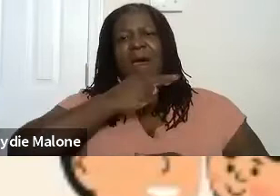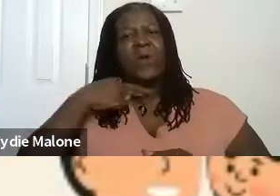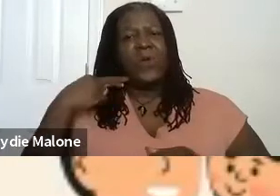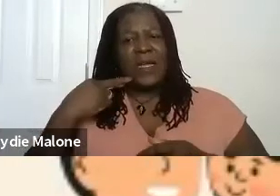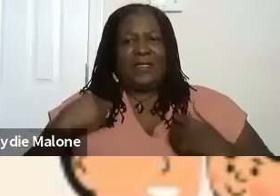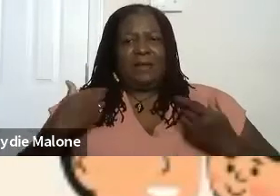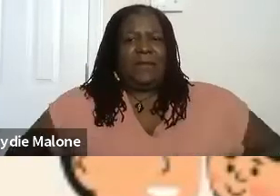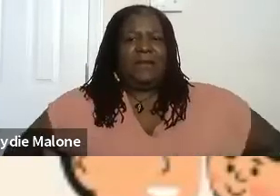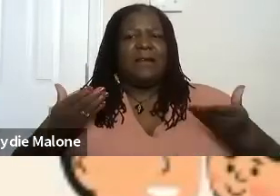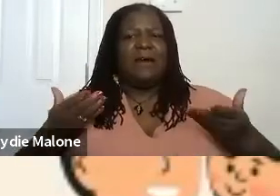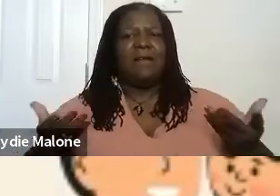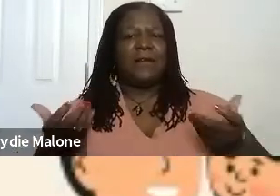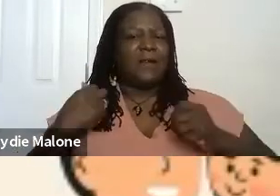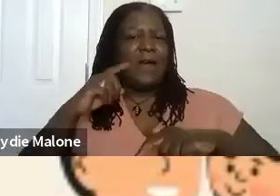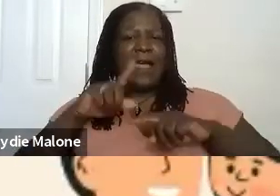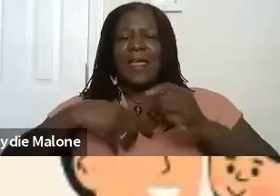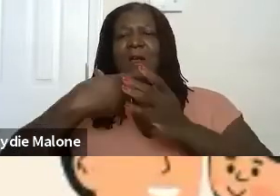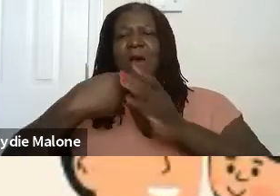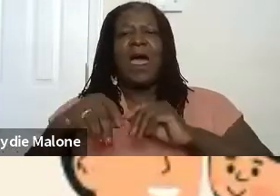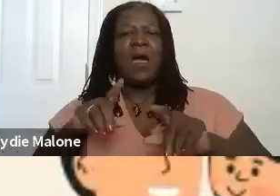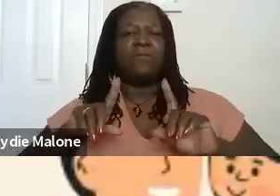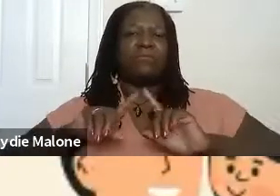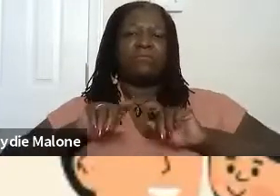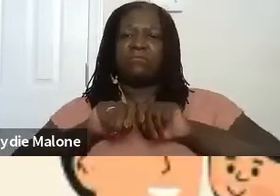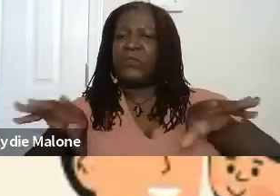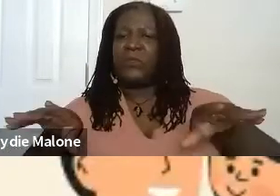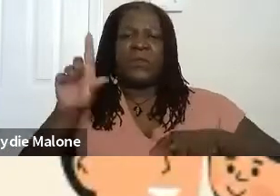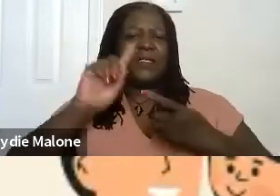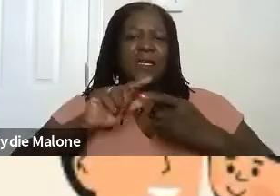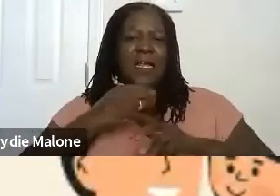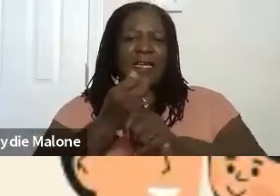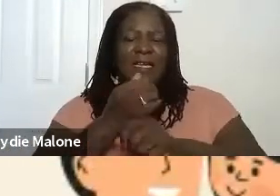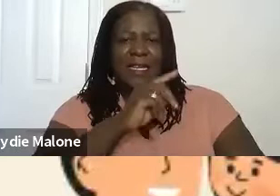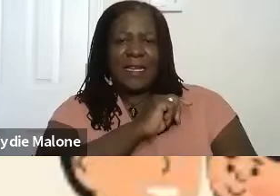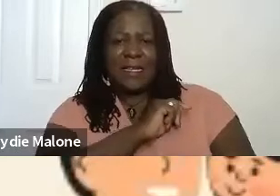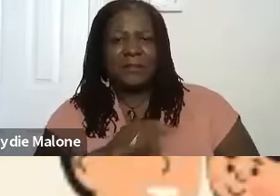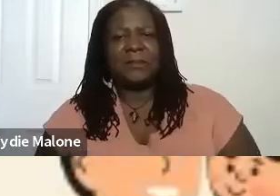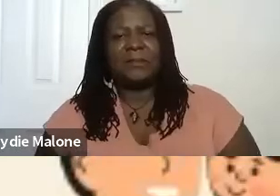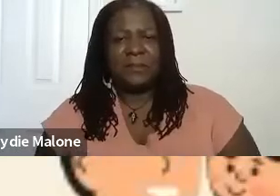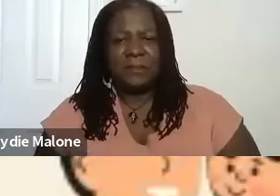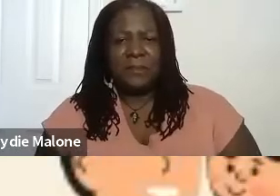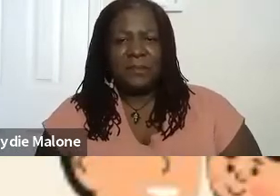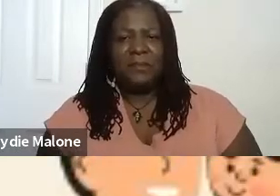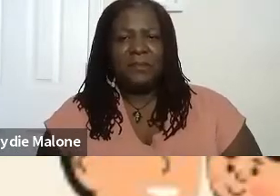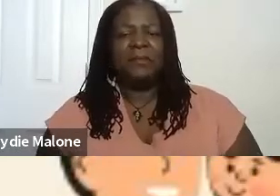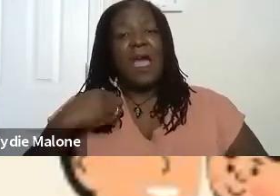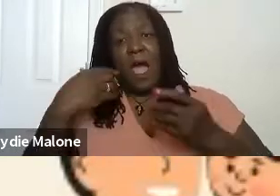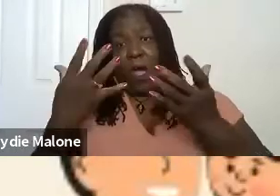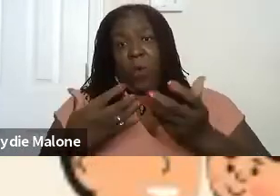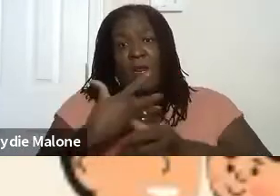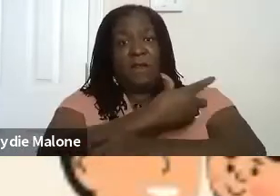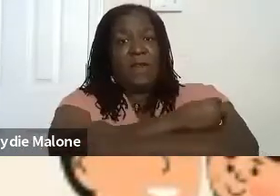The reason why I wanted to get the vaccine is because I'm working, since I work